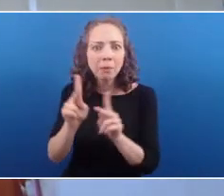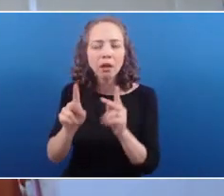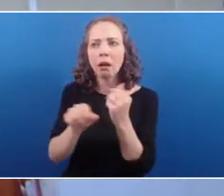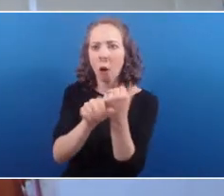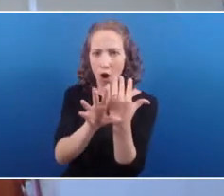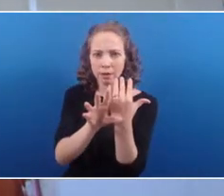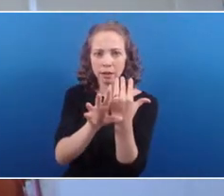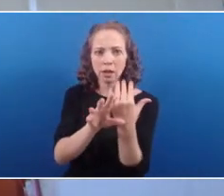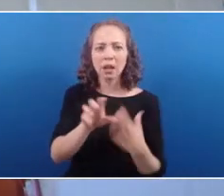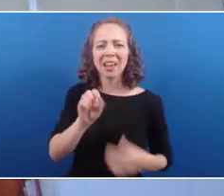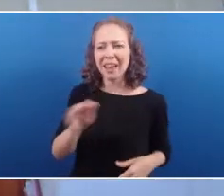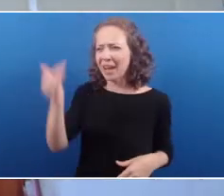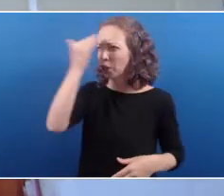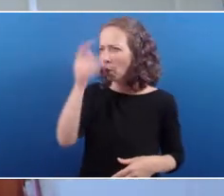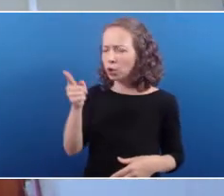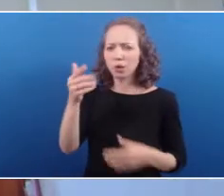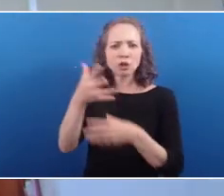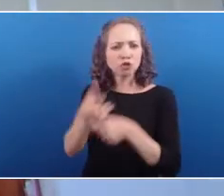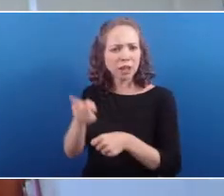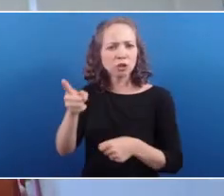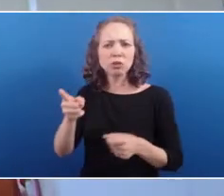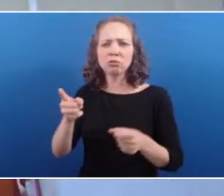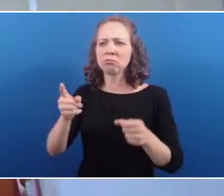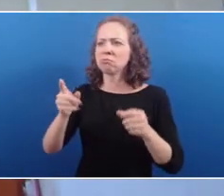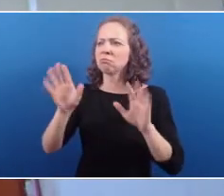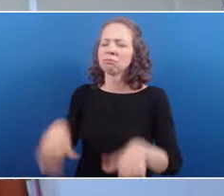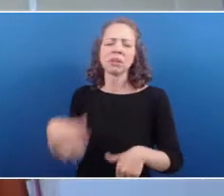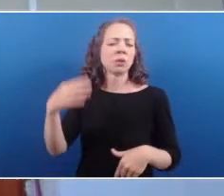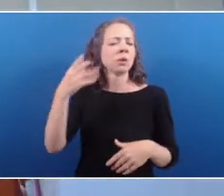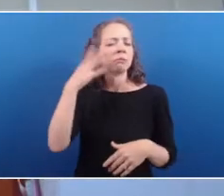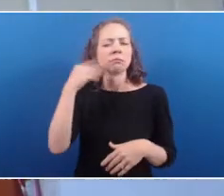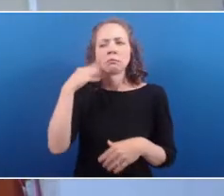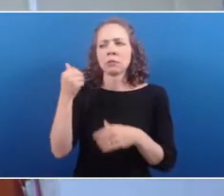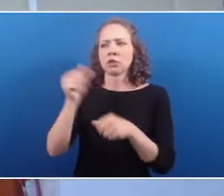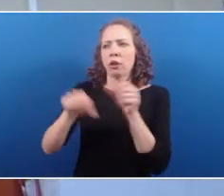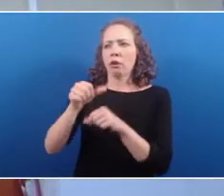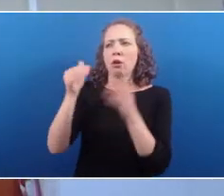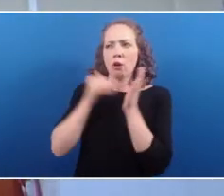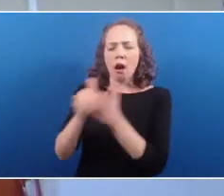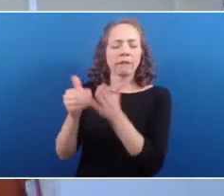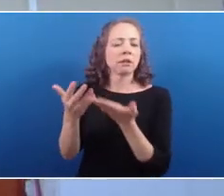I know and trust and have met with many, many other times. And then always communicating what I need.